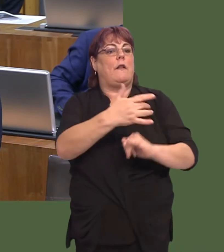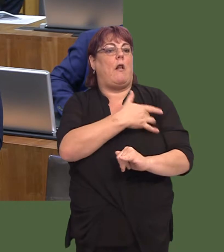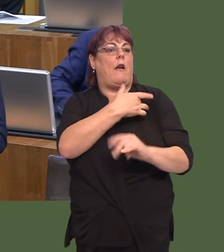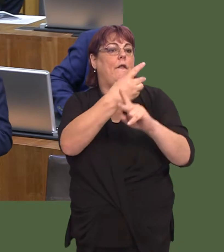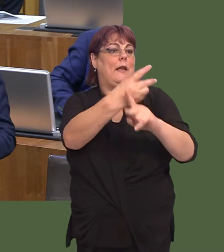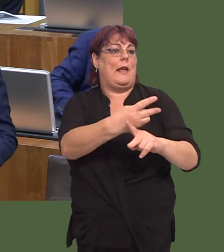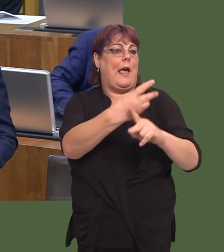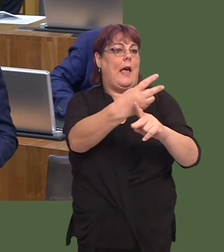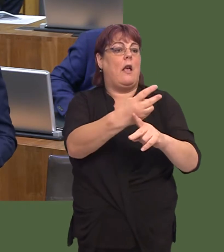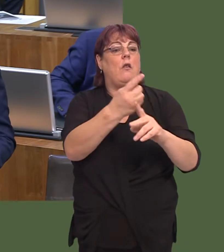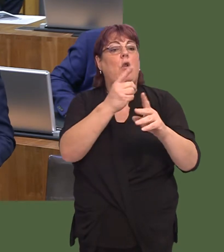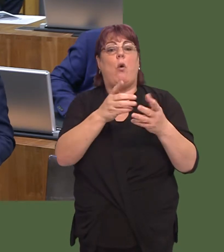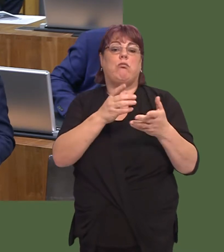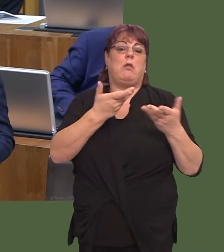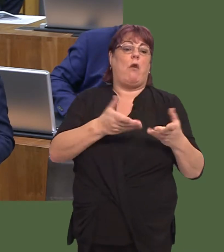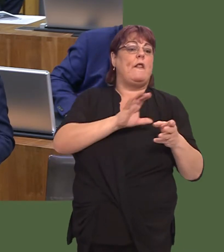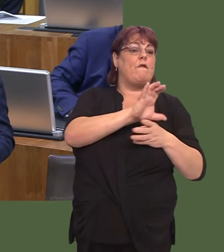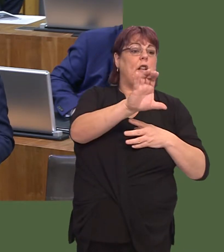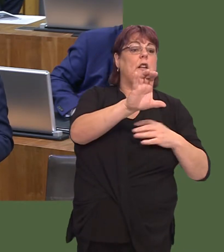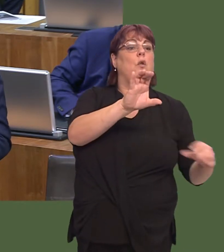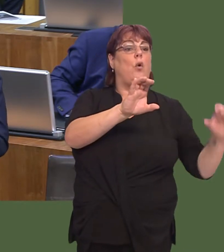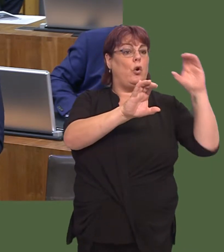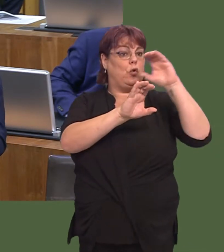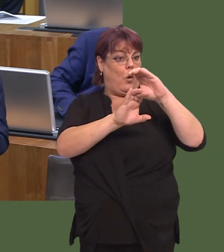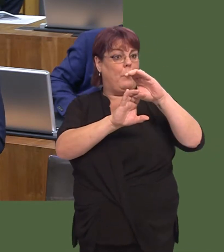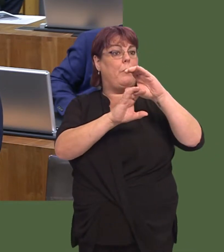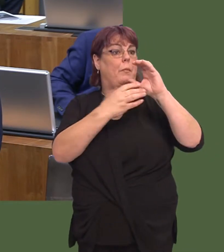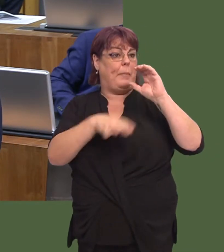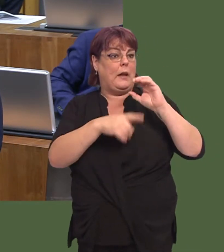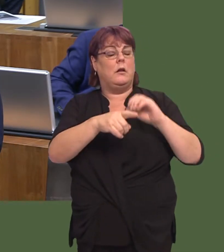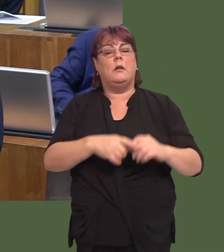But, of course, in terms of engagement with the sector, it is the care boards that provide